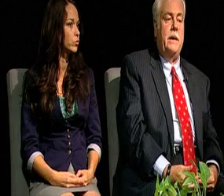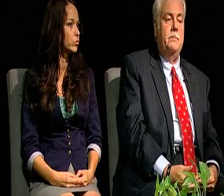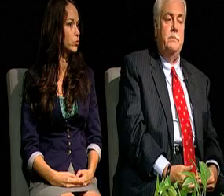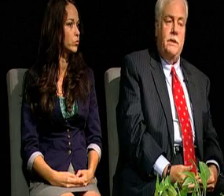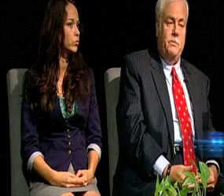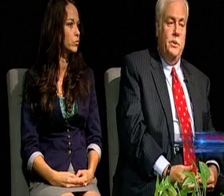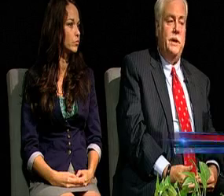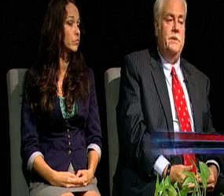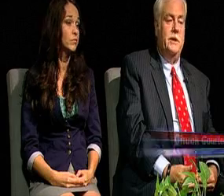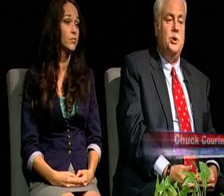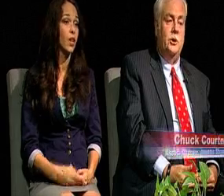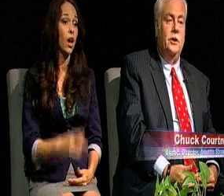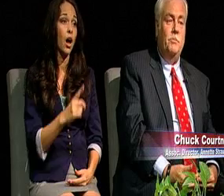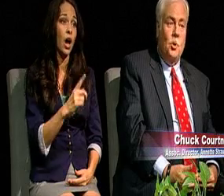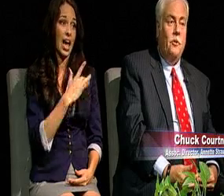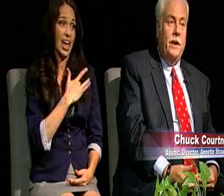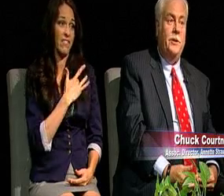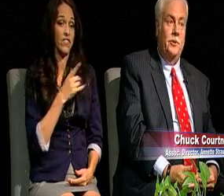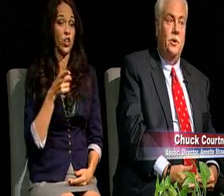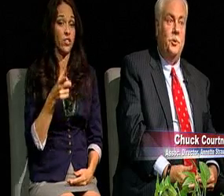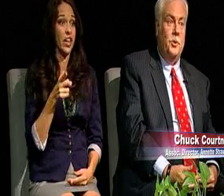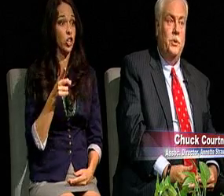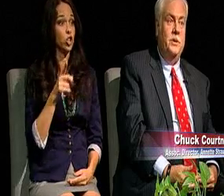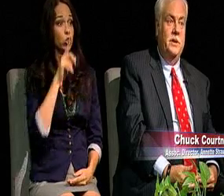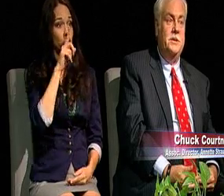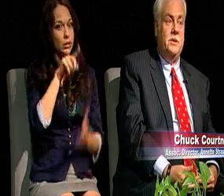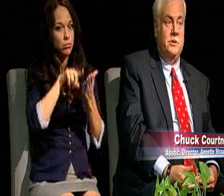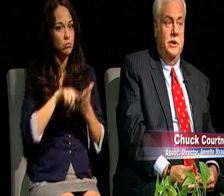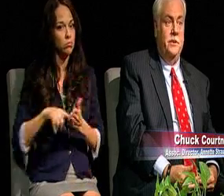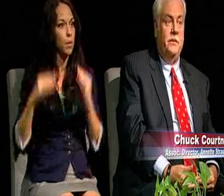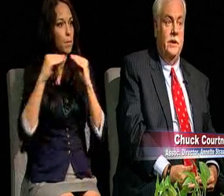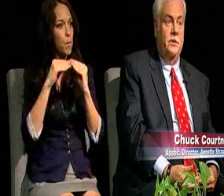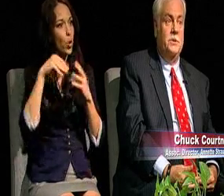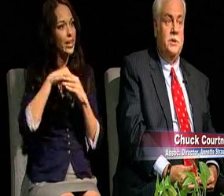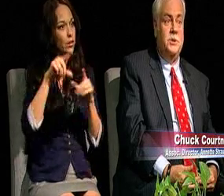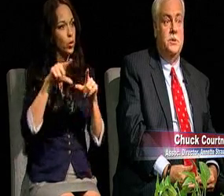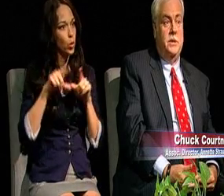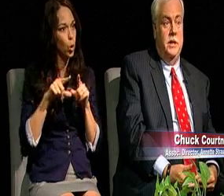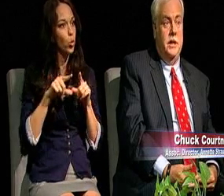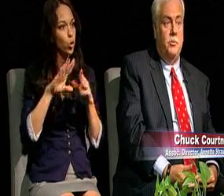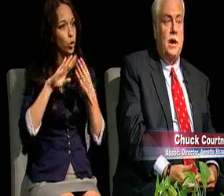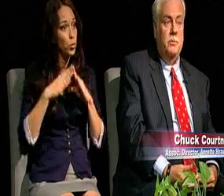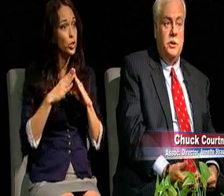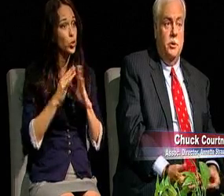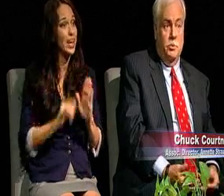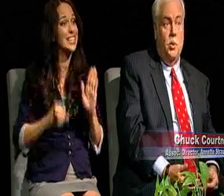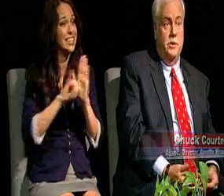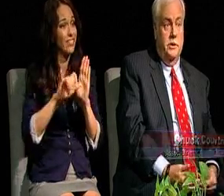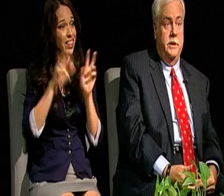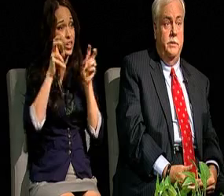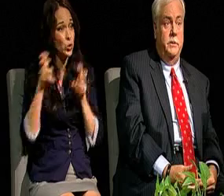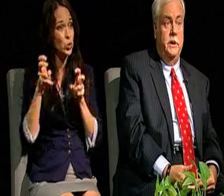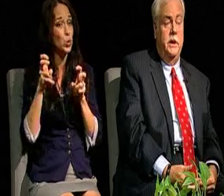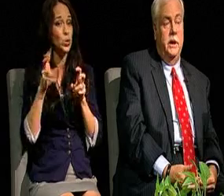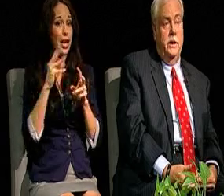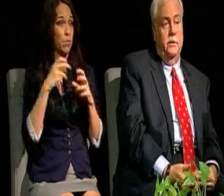I believe that they should look more around in their local communities to identify those issues and problems that are important to them.